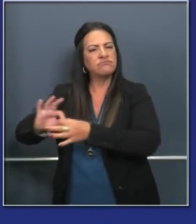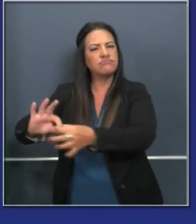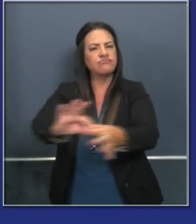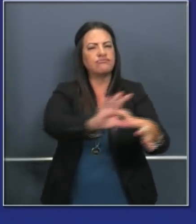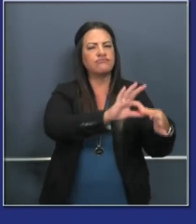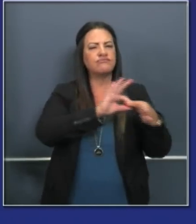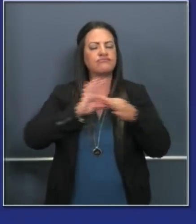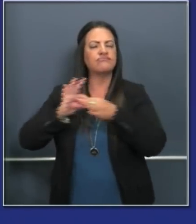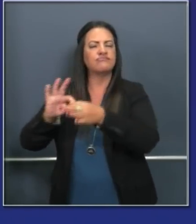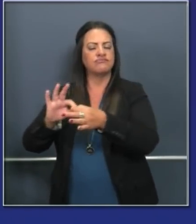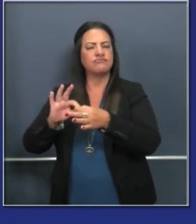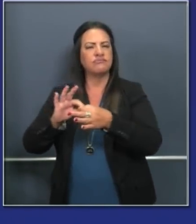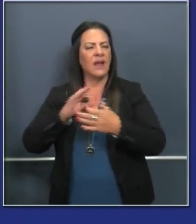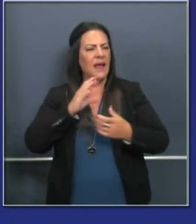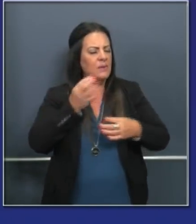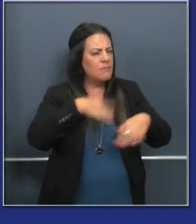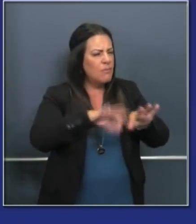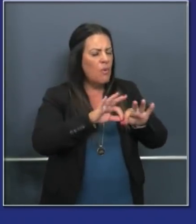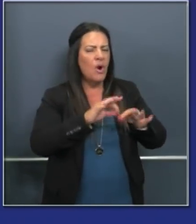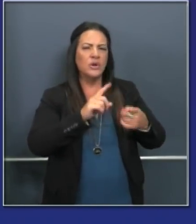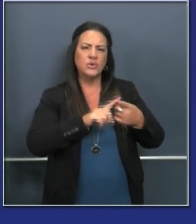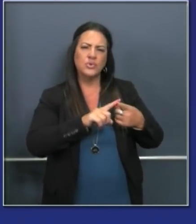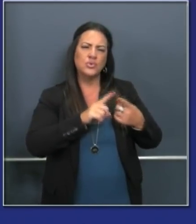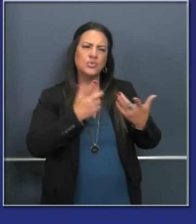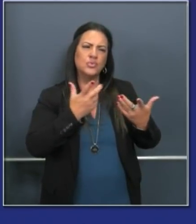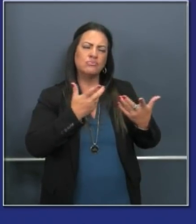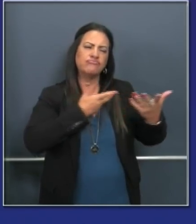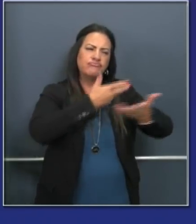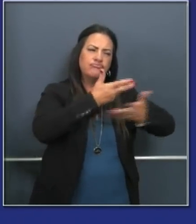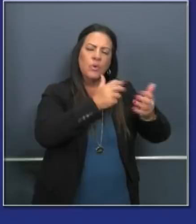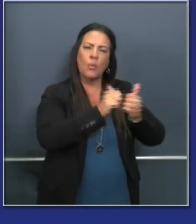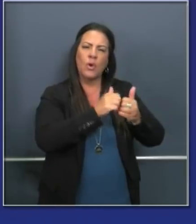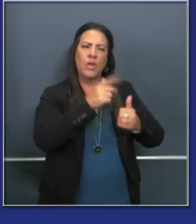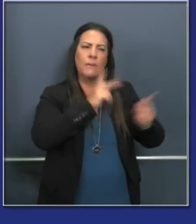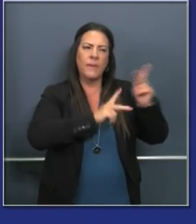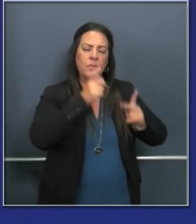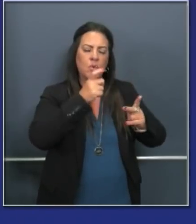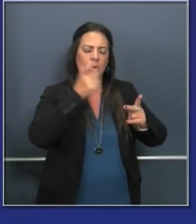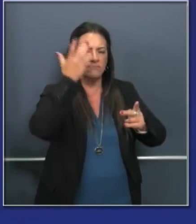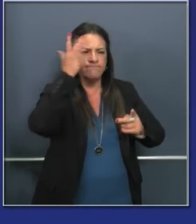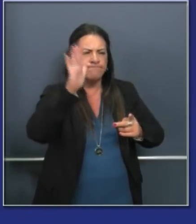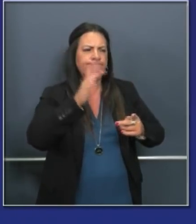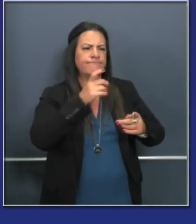HAVE A RESPONSIBILITY. TO ADVANCE THAT PARADIGM THAT VALUE AND THAT PROTOCOL, IT'S